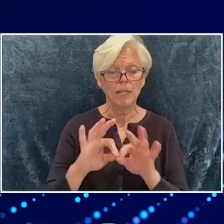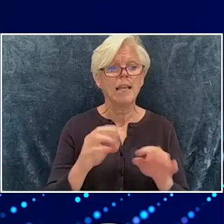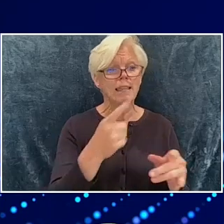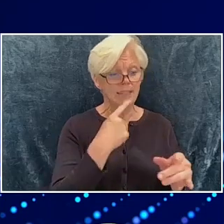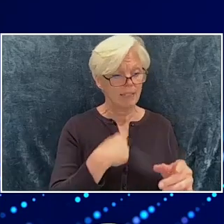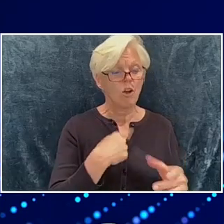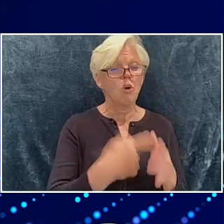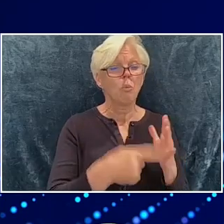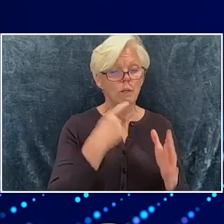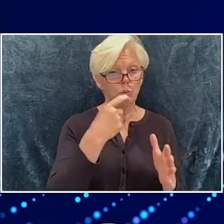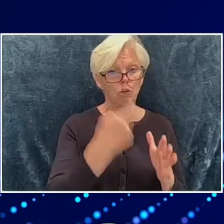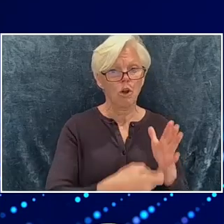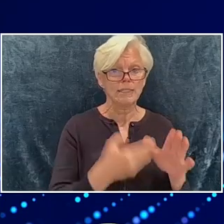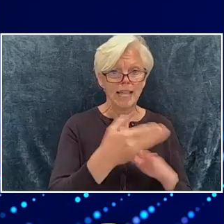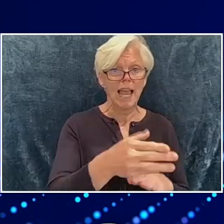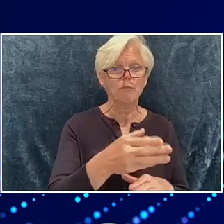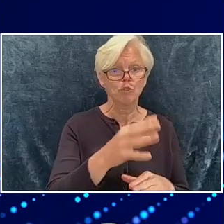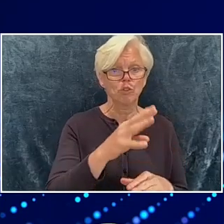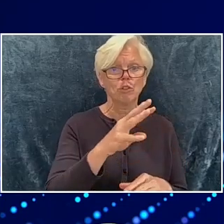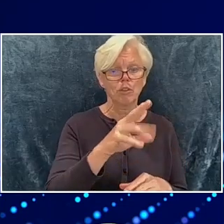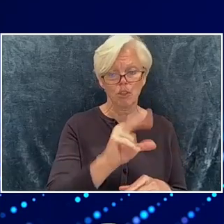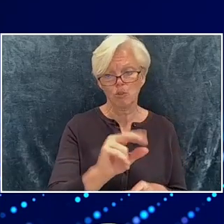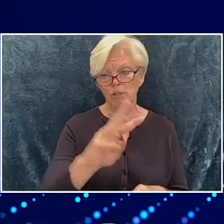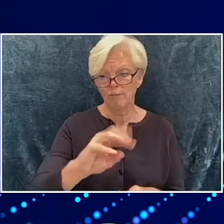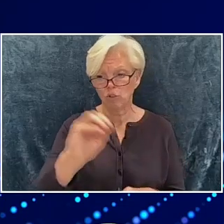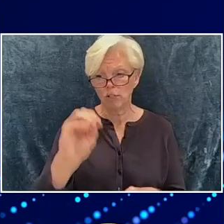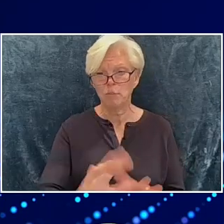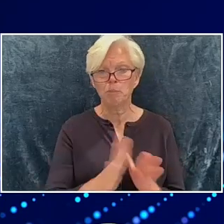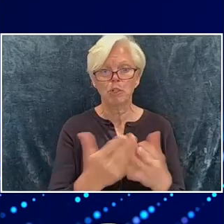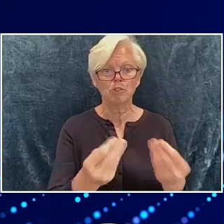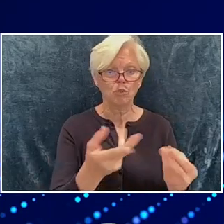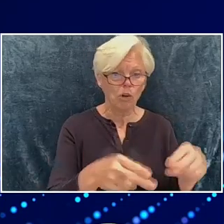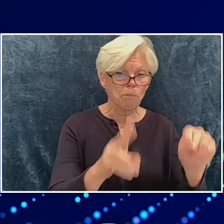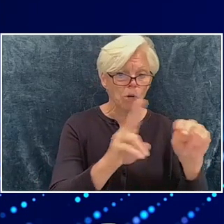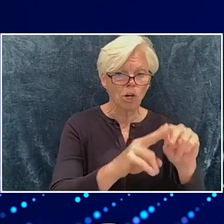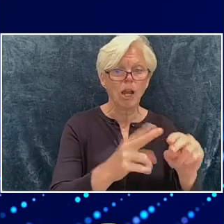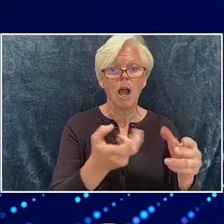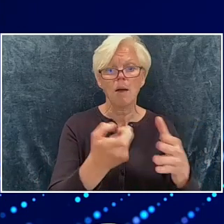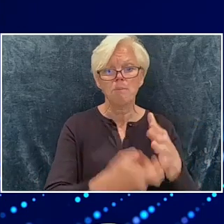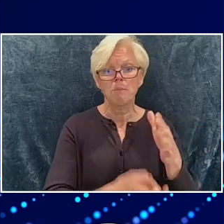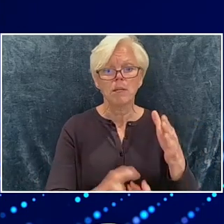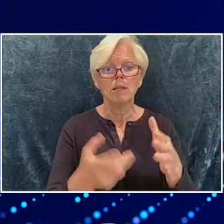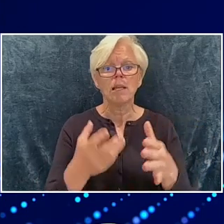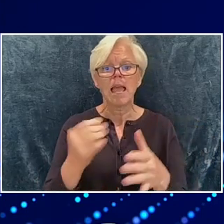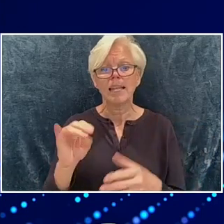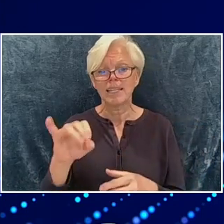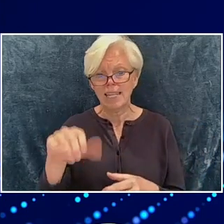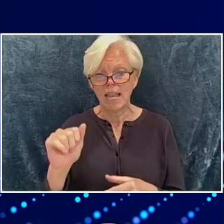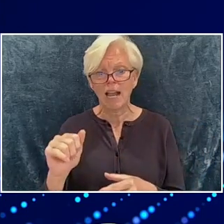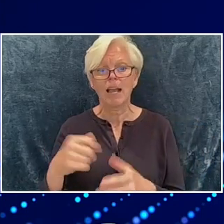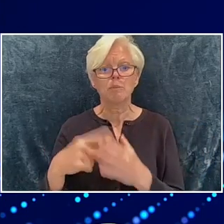markup, plus the 10% markup for the EA and IA program for typical markup of 40 to